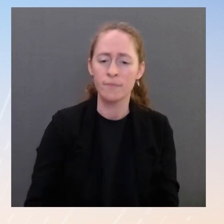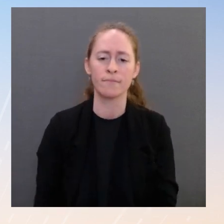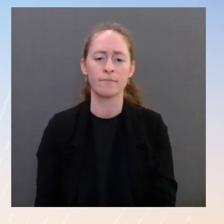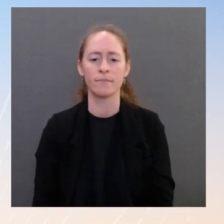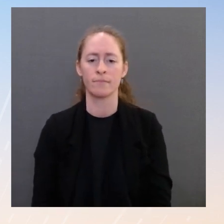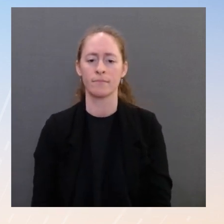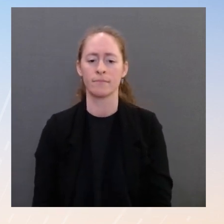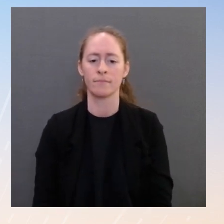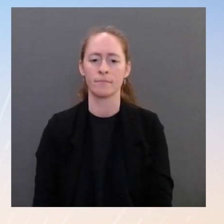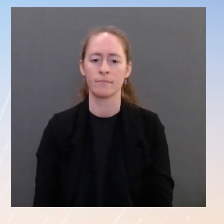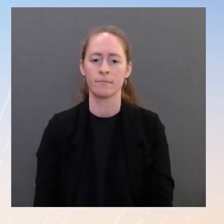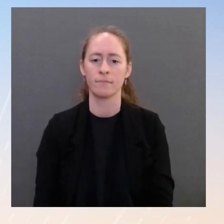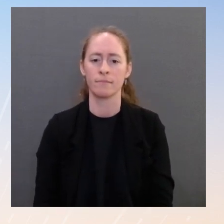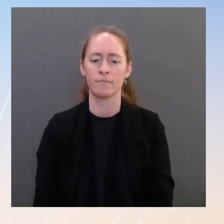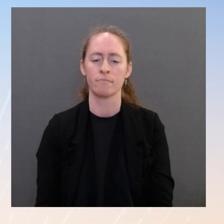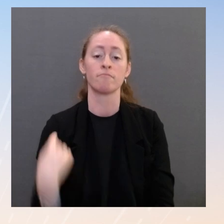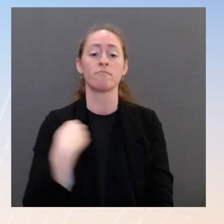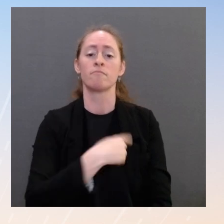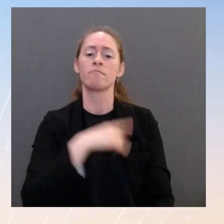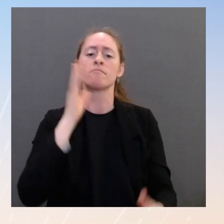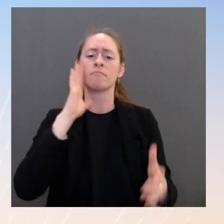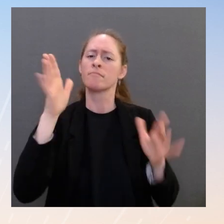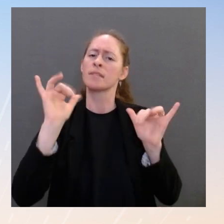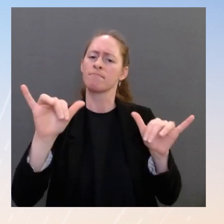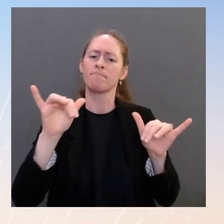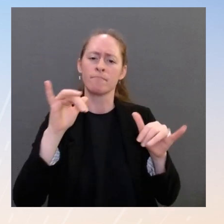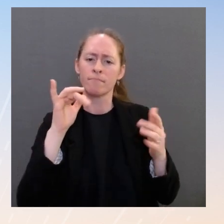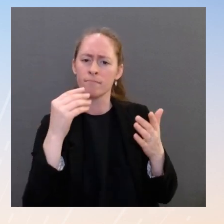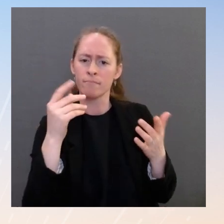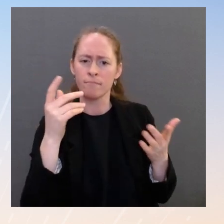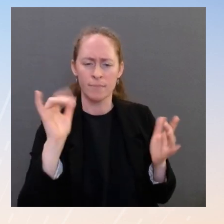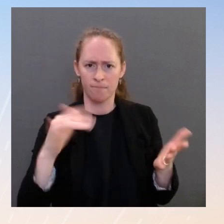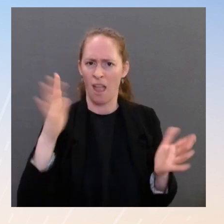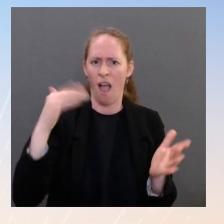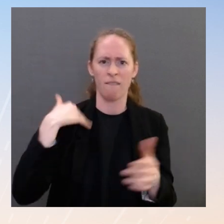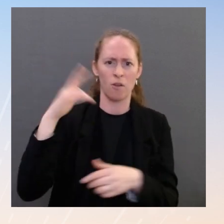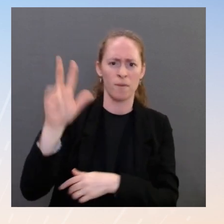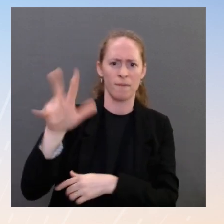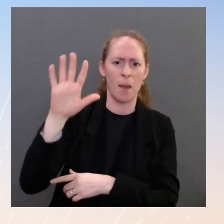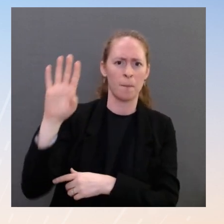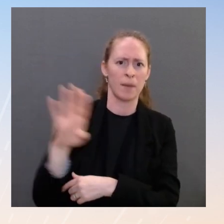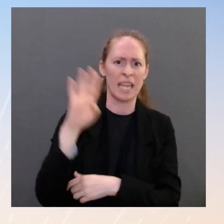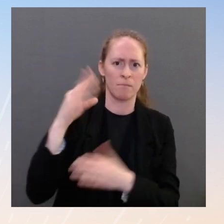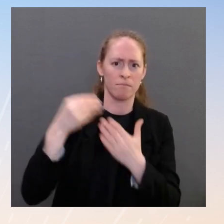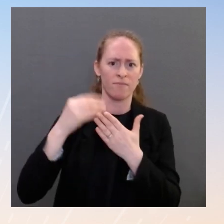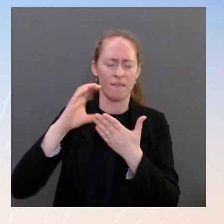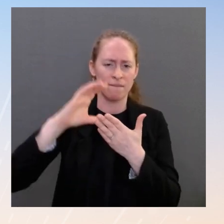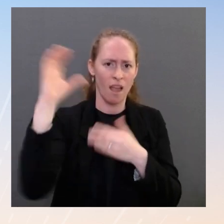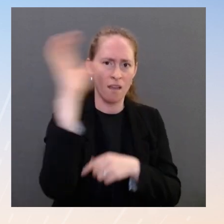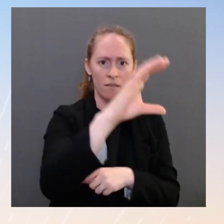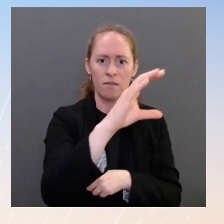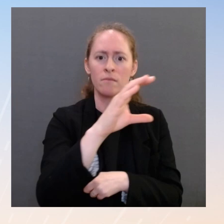for $22.5 billion for COVID funding, something we feel will help meet the immediate emergency needs we have.